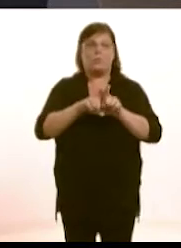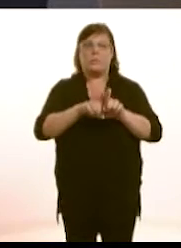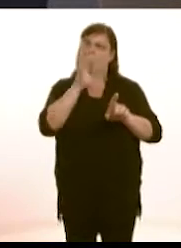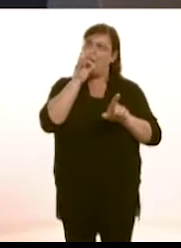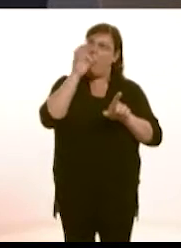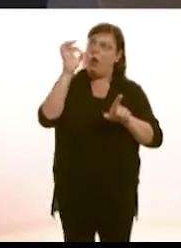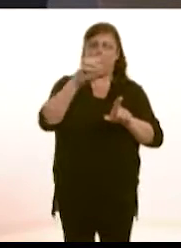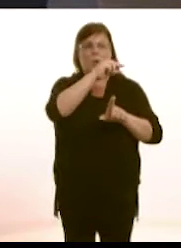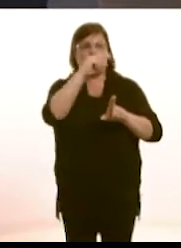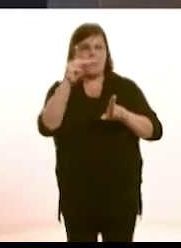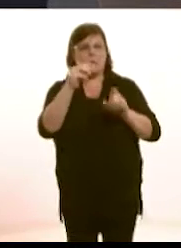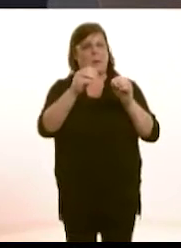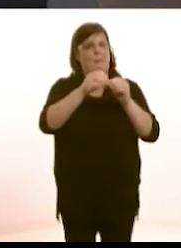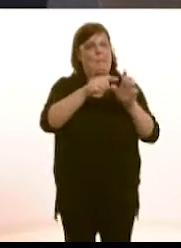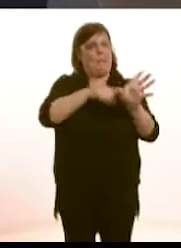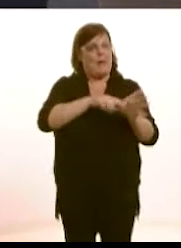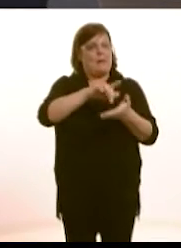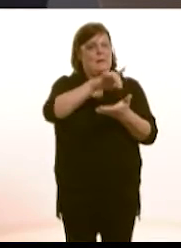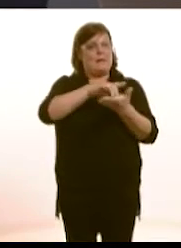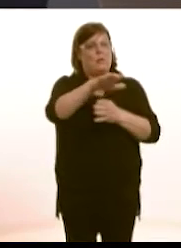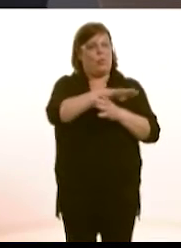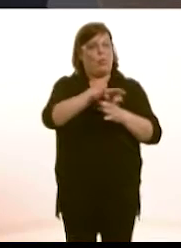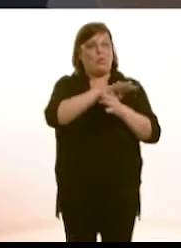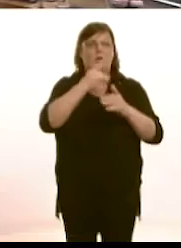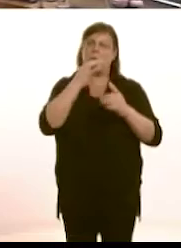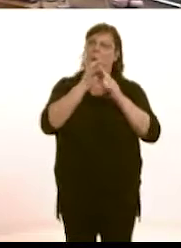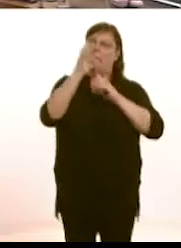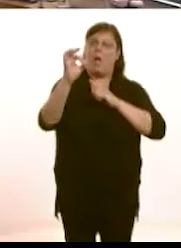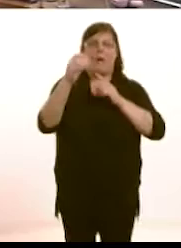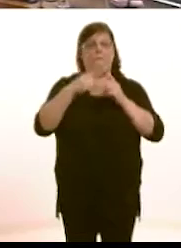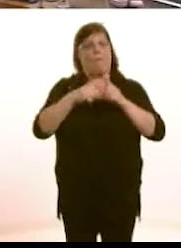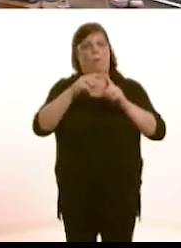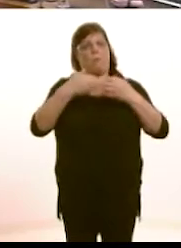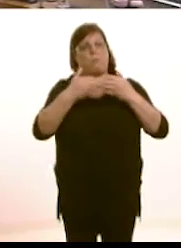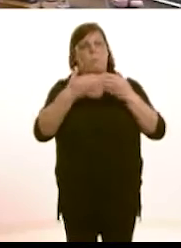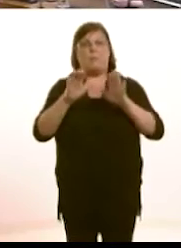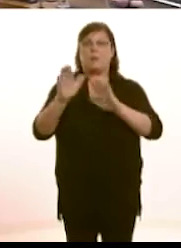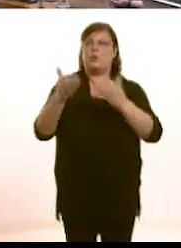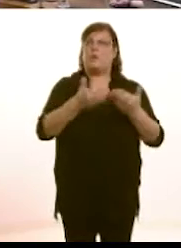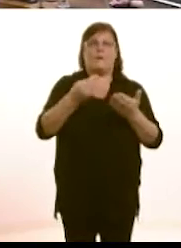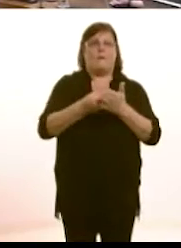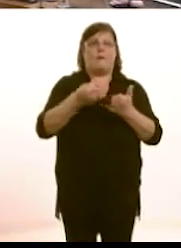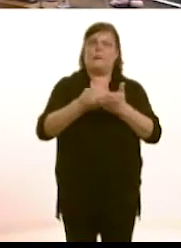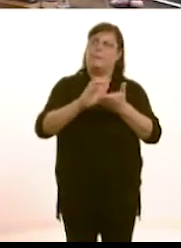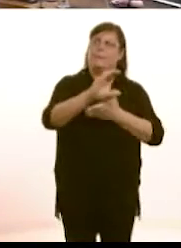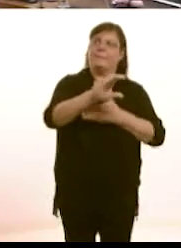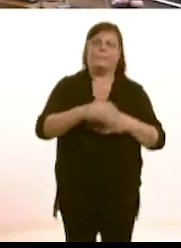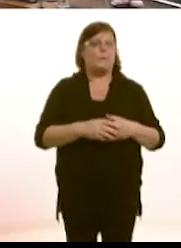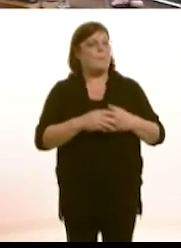the Swansea bay city region for Welsh Government-funded public services? Carwyn Jones: The city region has tremendous opportunity.